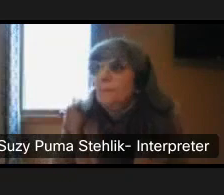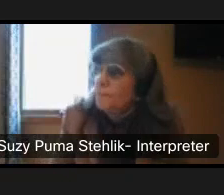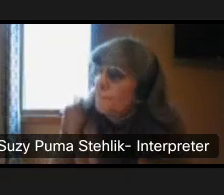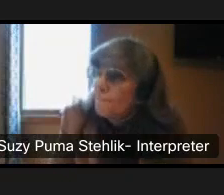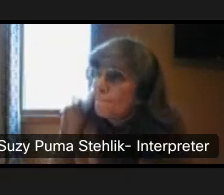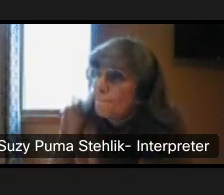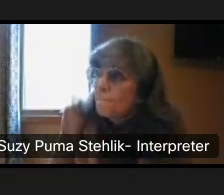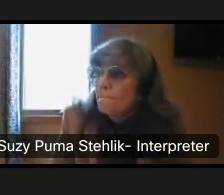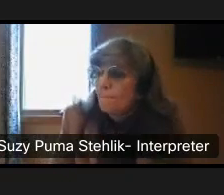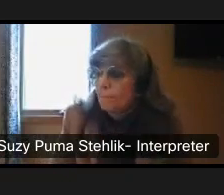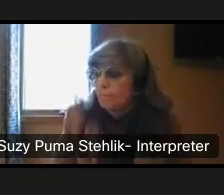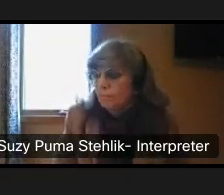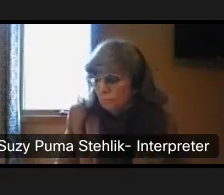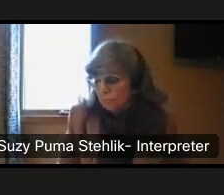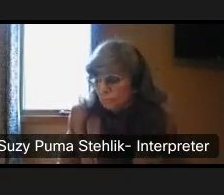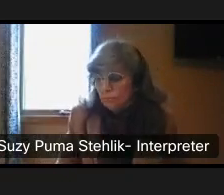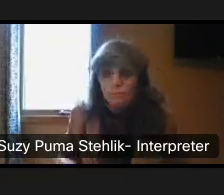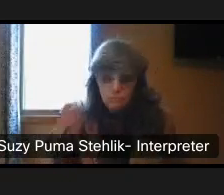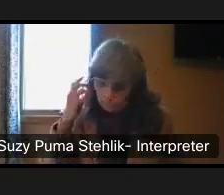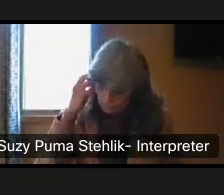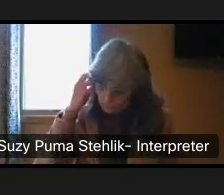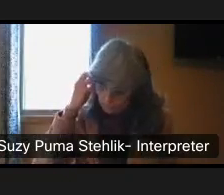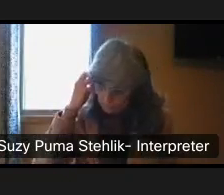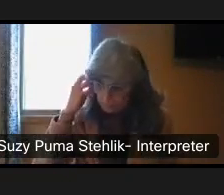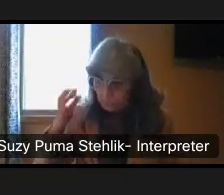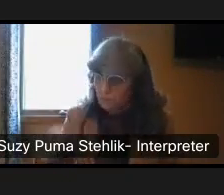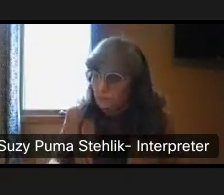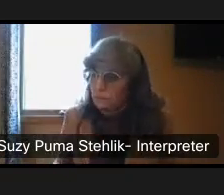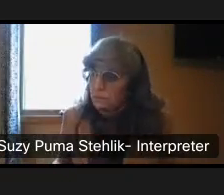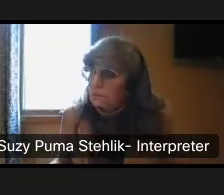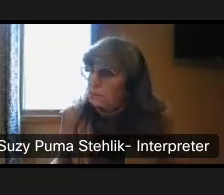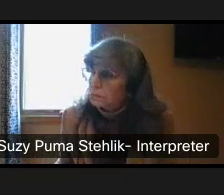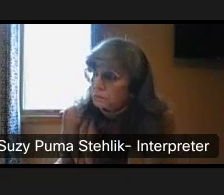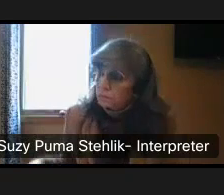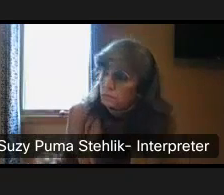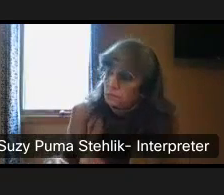Or her, or her replace price of 16,000 dollars.